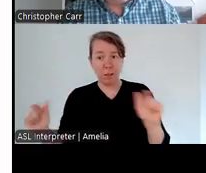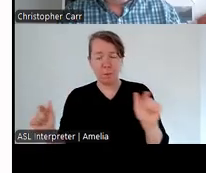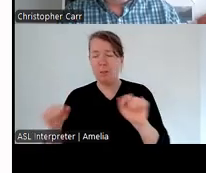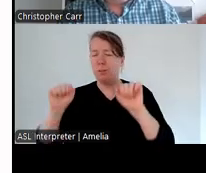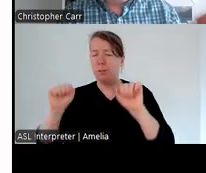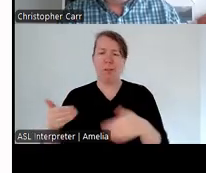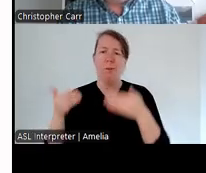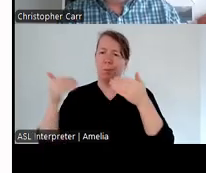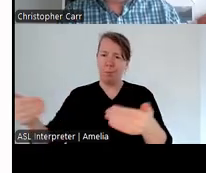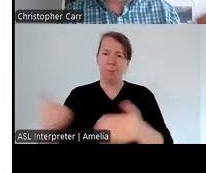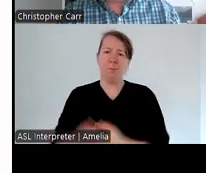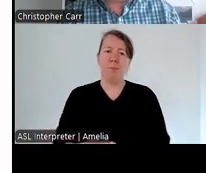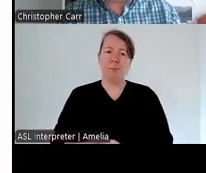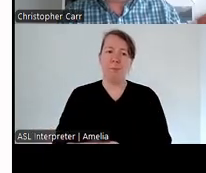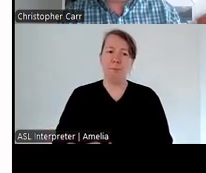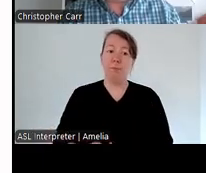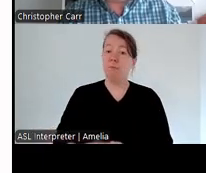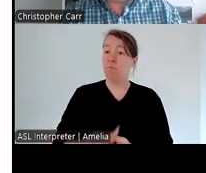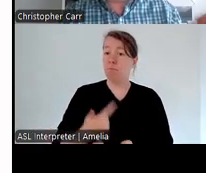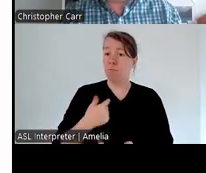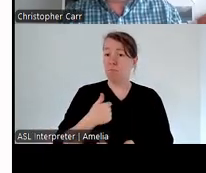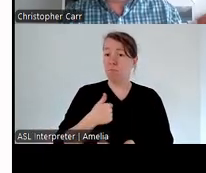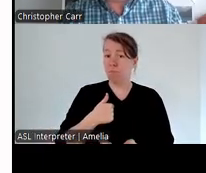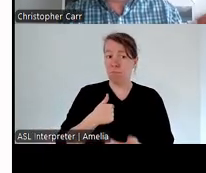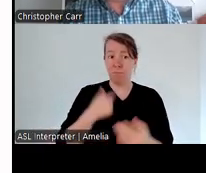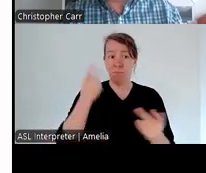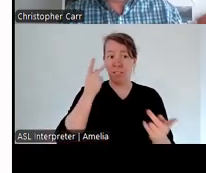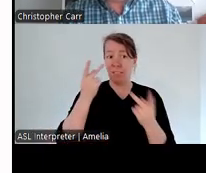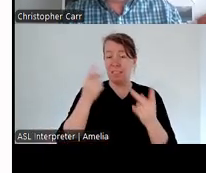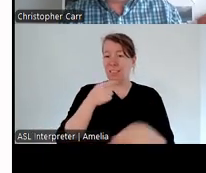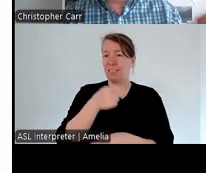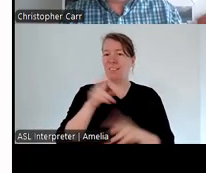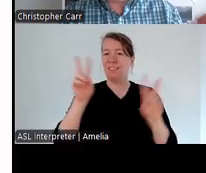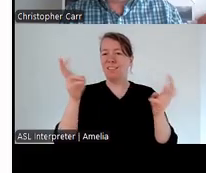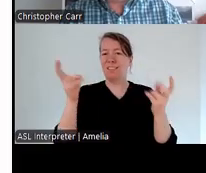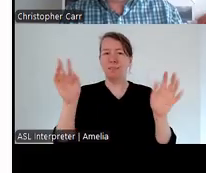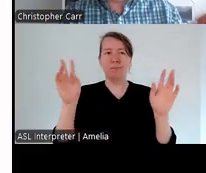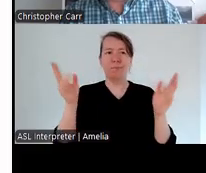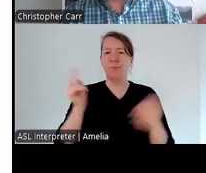to use it and I, I see this as like the nutrition label of, for like a can of soup.